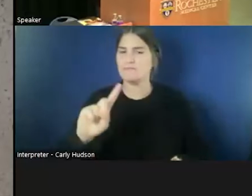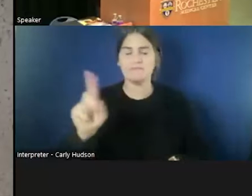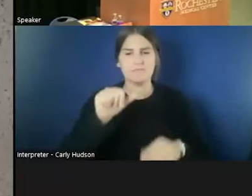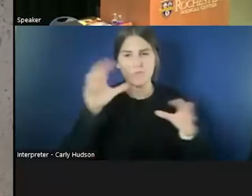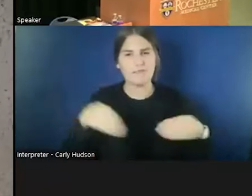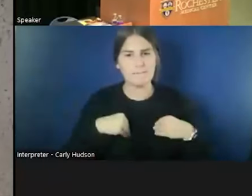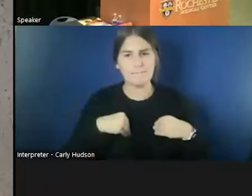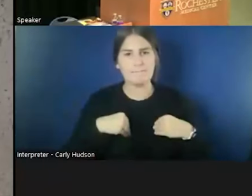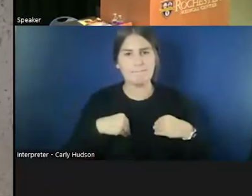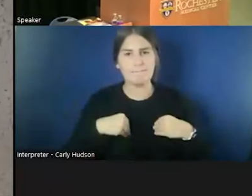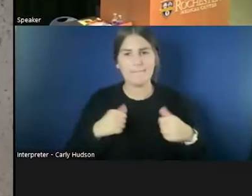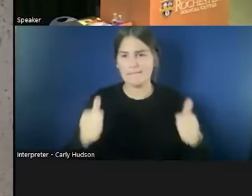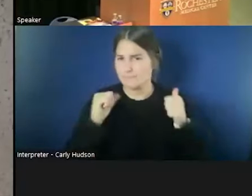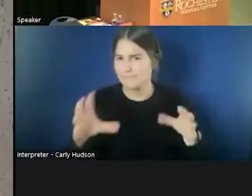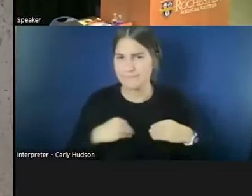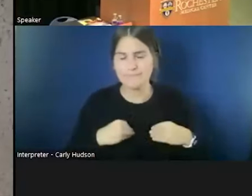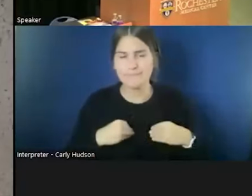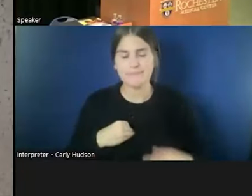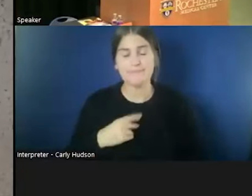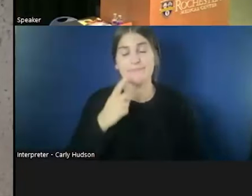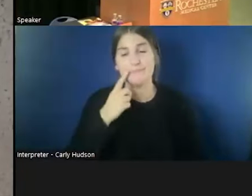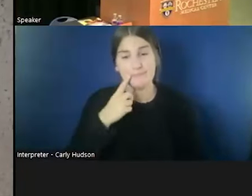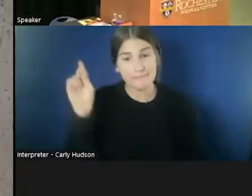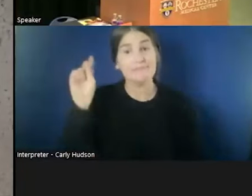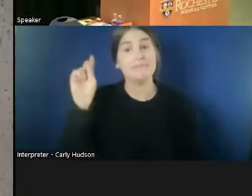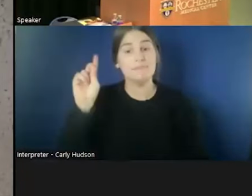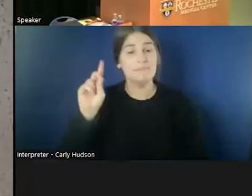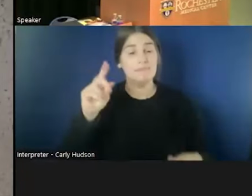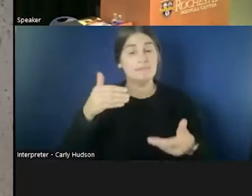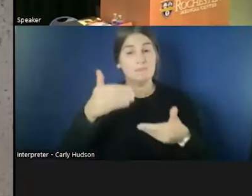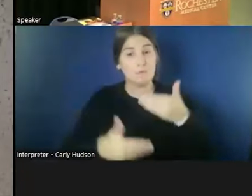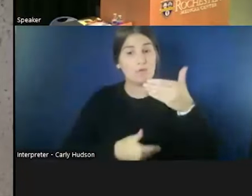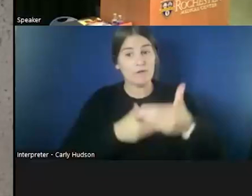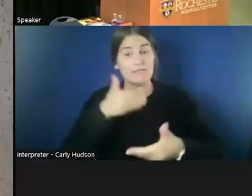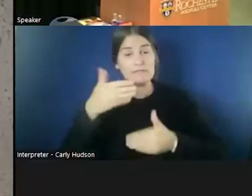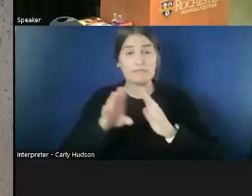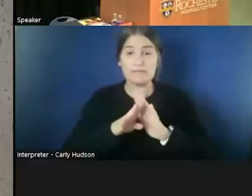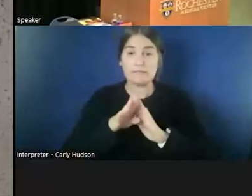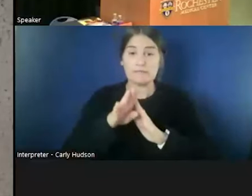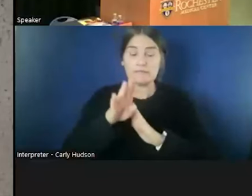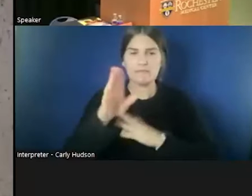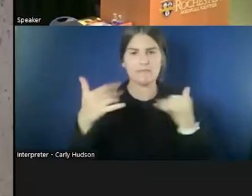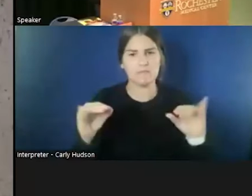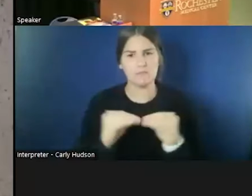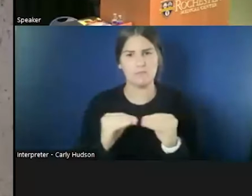I'm glad that we have finally made progress but we have so much more to go and all of these things